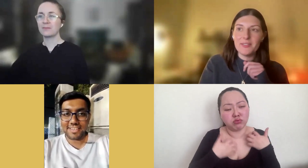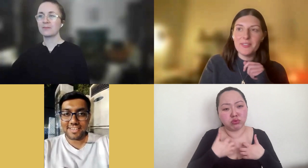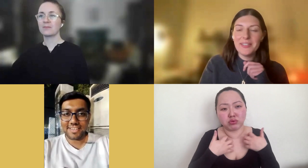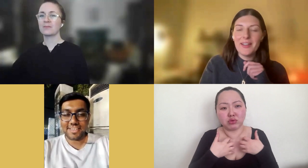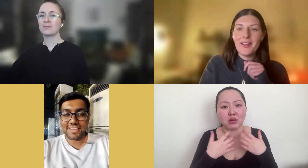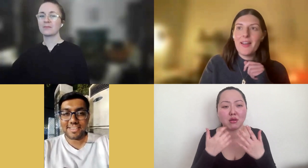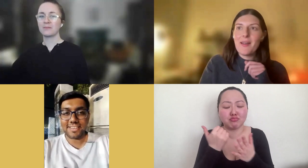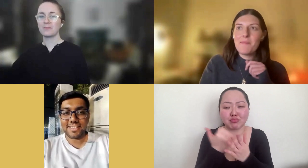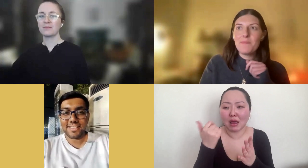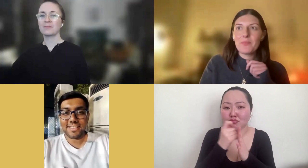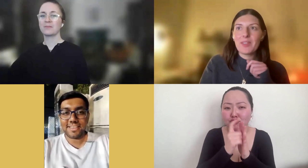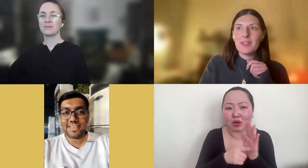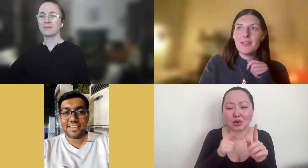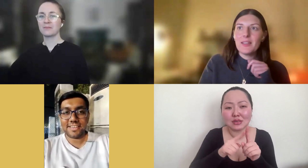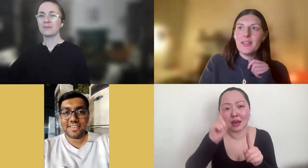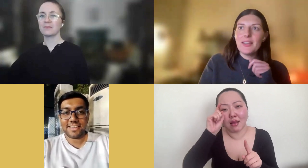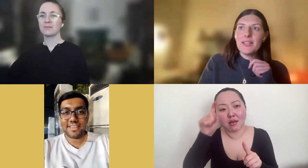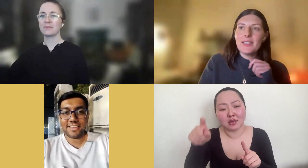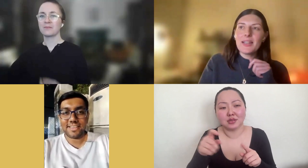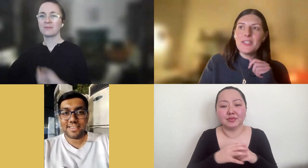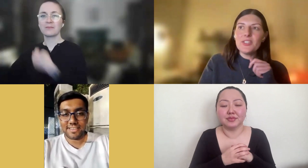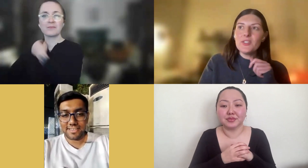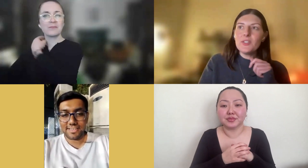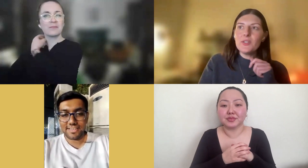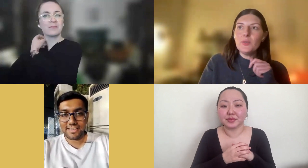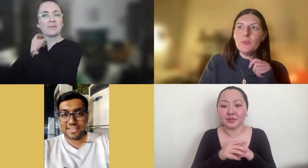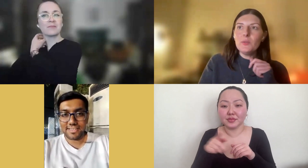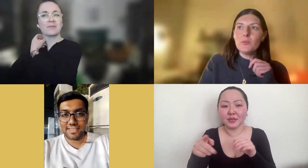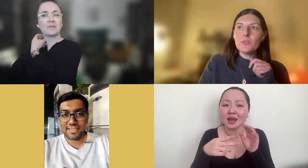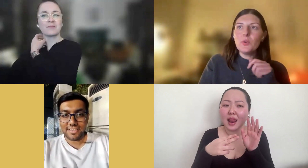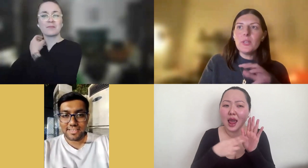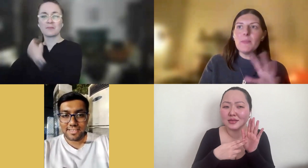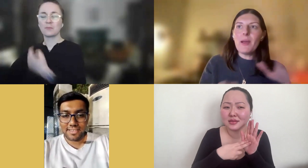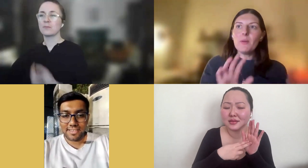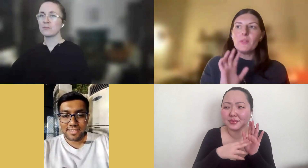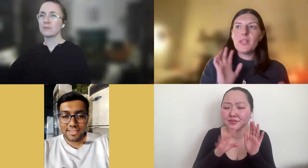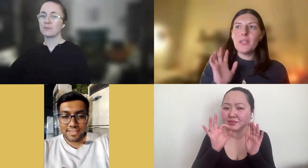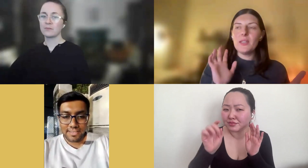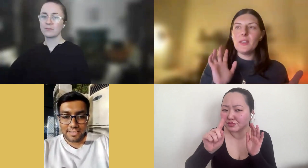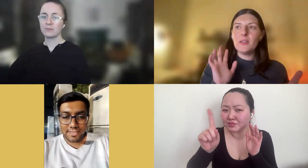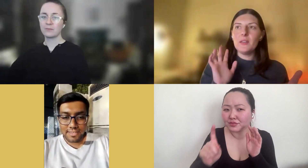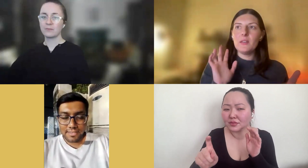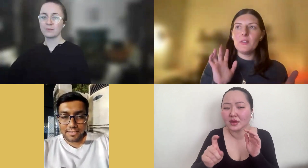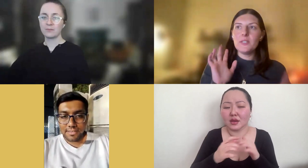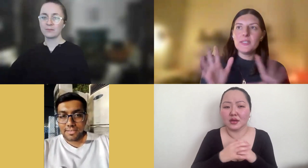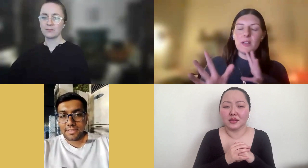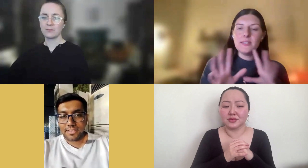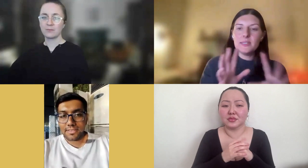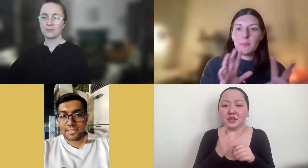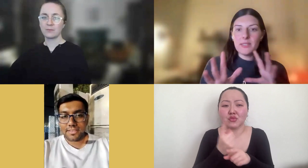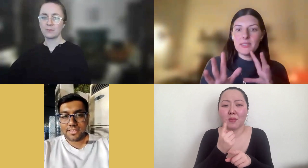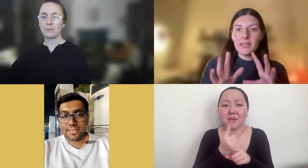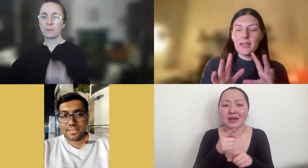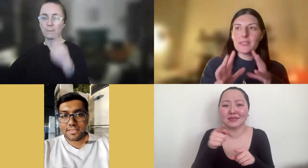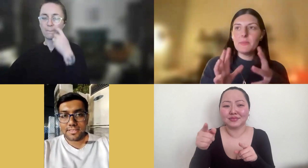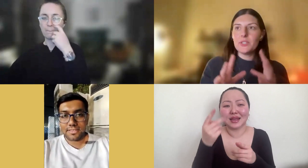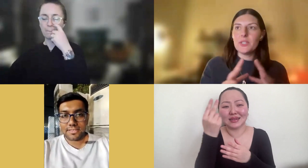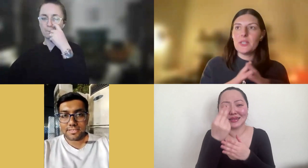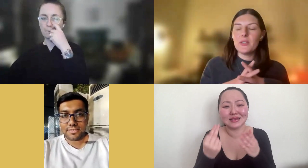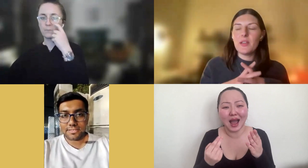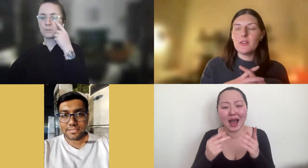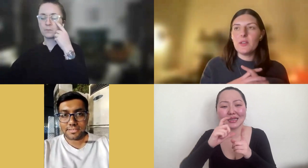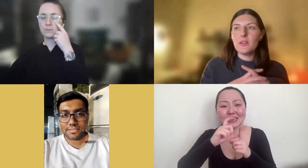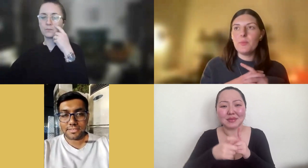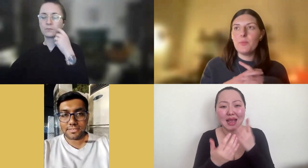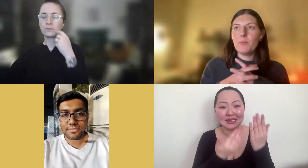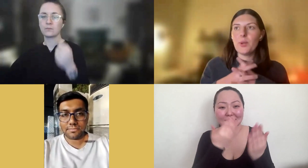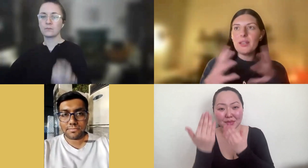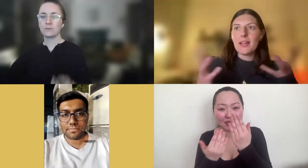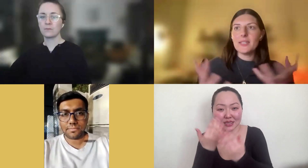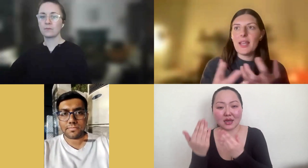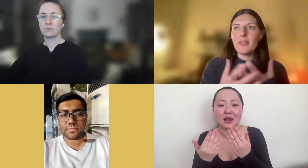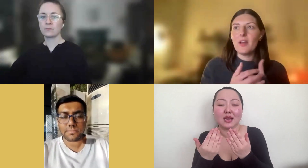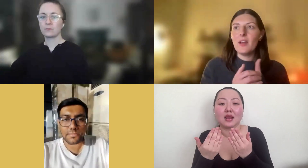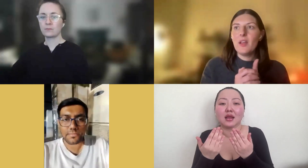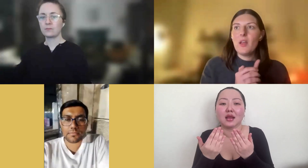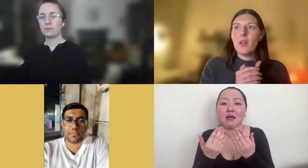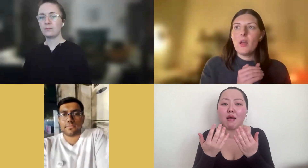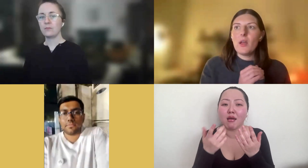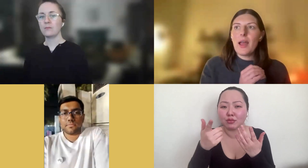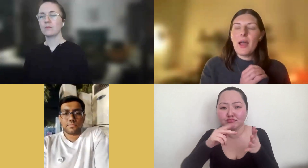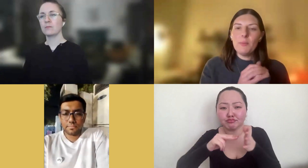initiative. Natalie, talking about the Design & Disability exhibition and bringing that together;